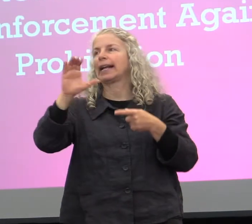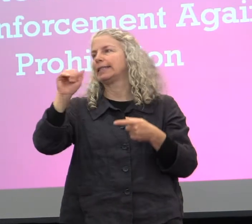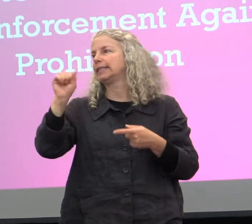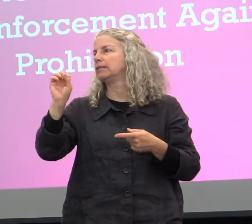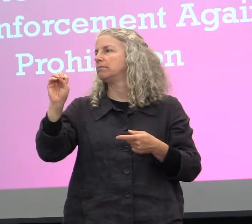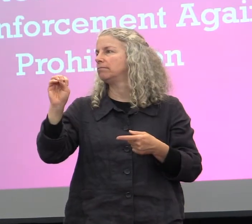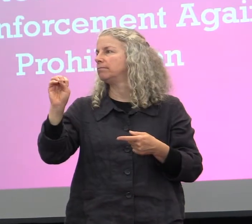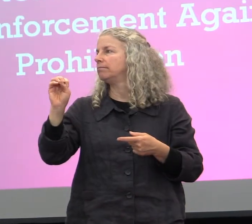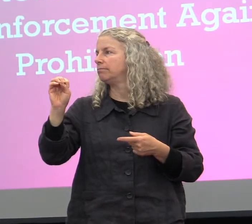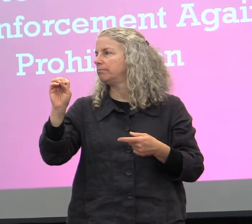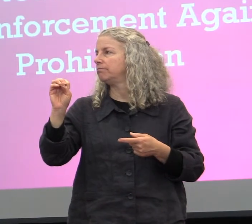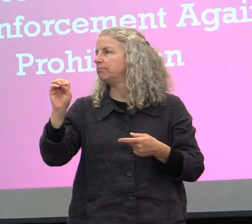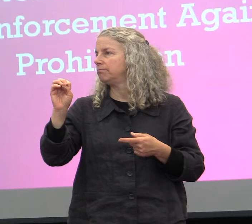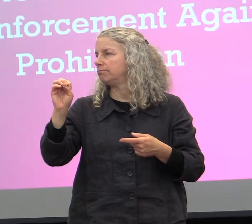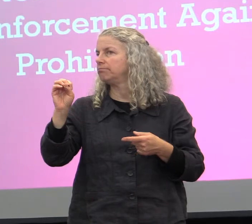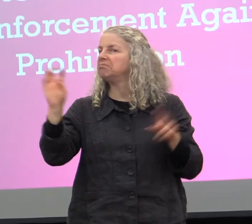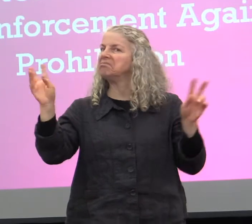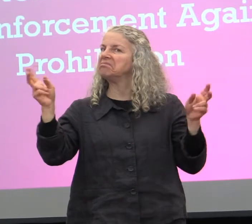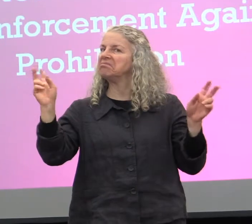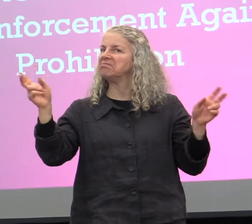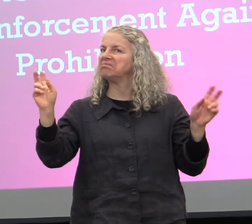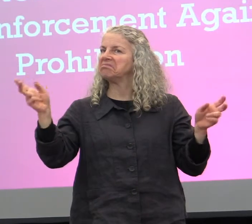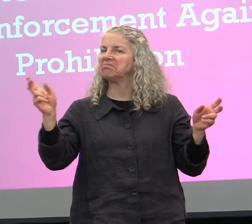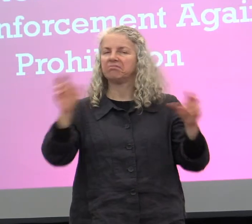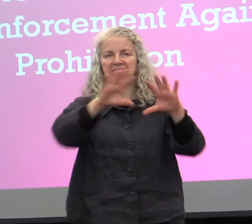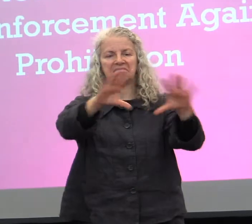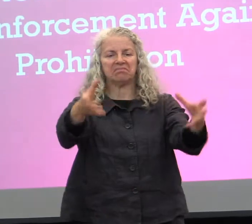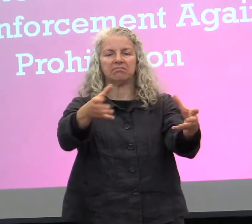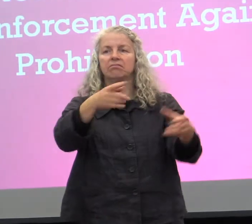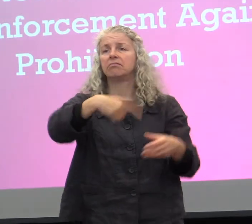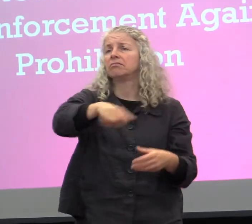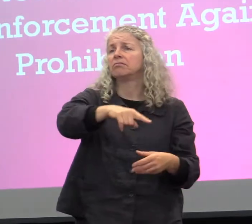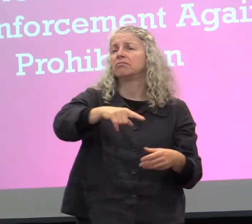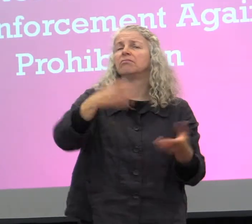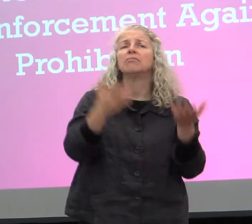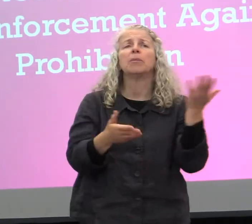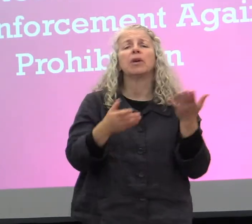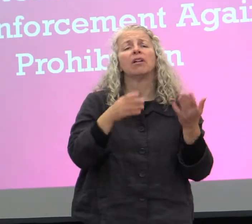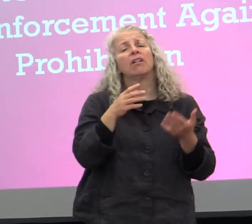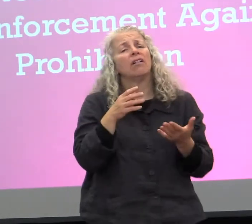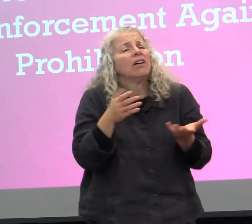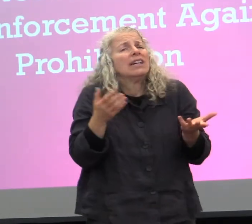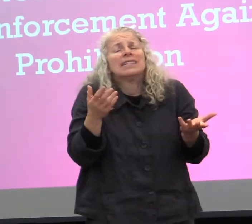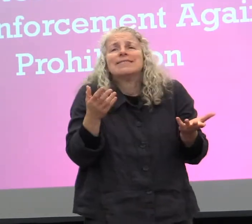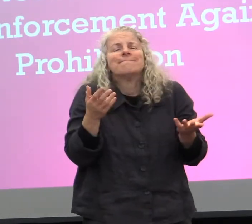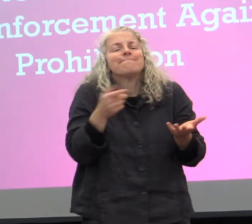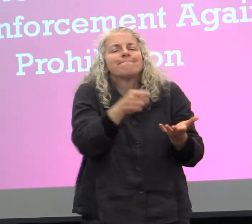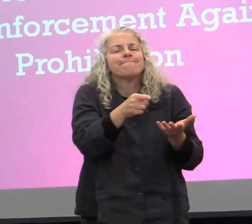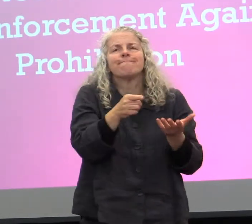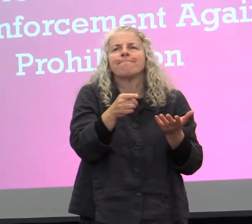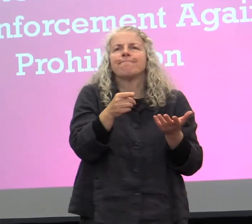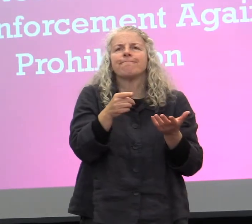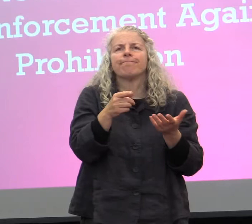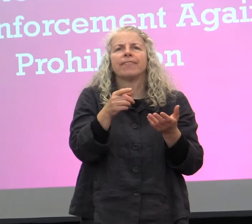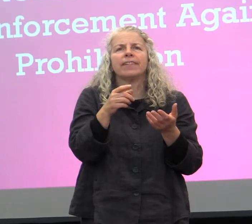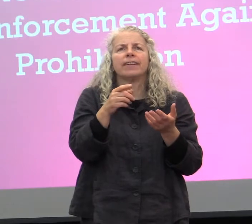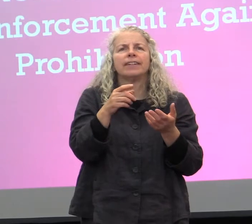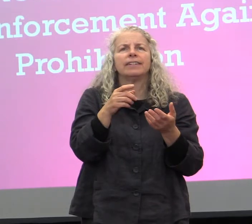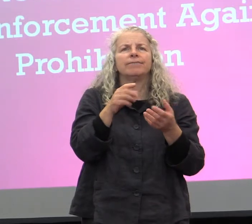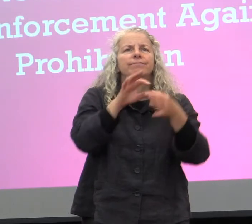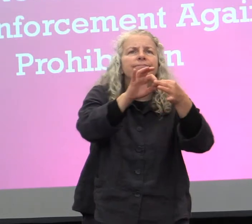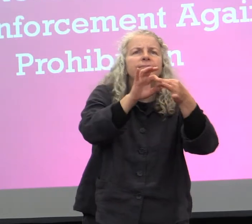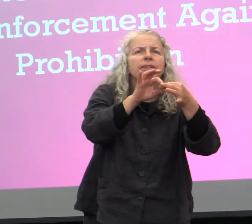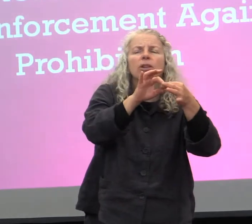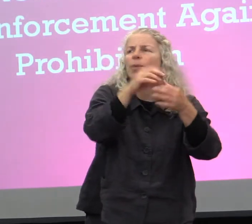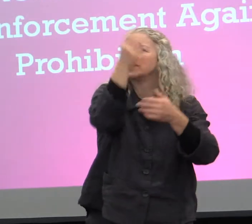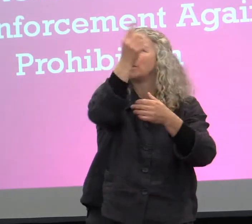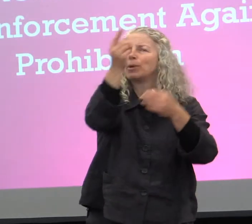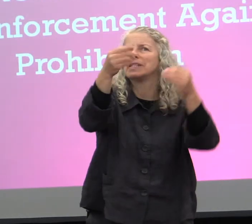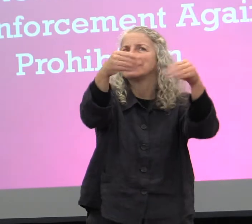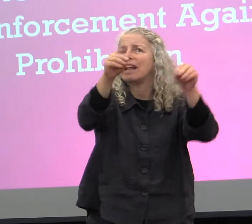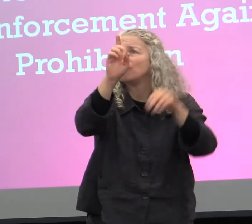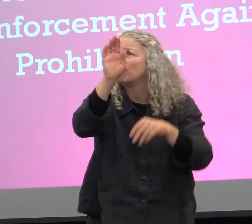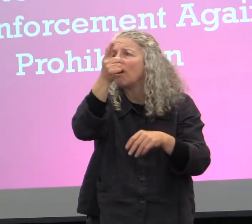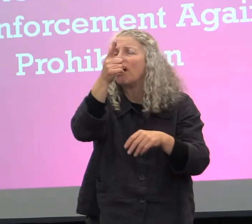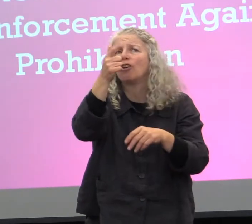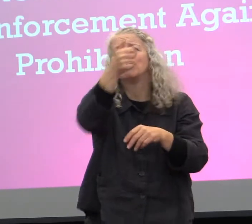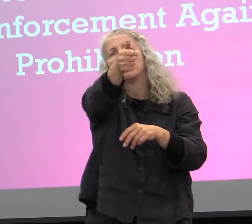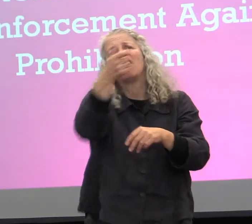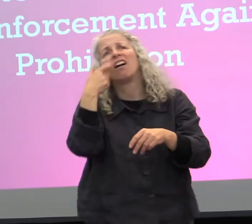where these young women at some point in their lives had been involved with somebody who was dealing drugs, were doing drugs.